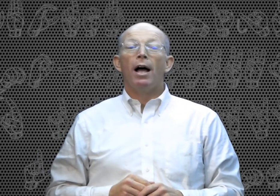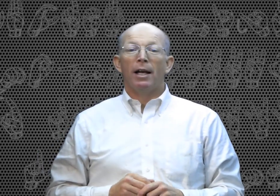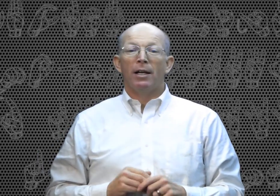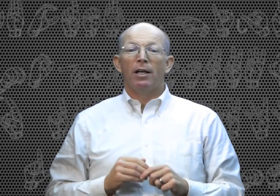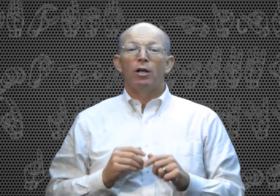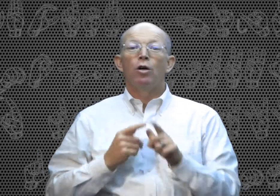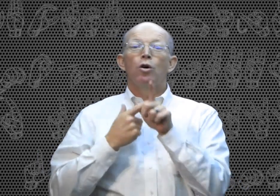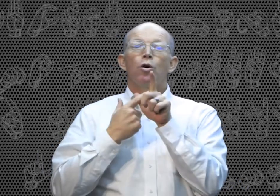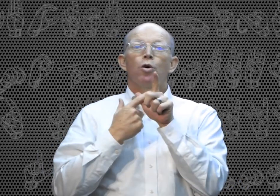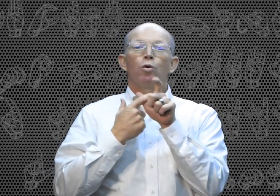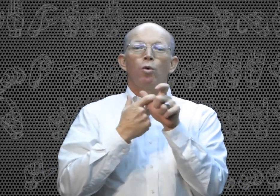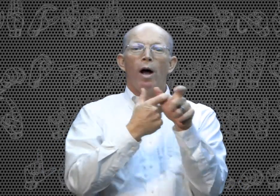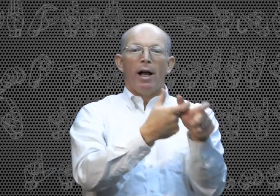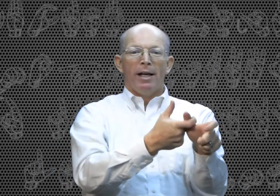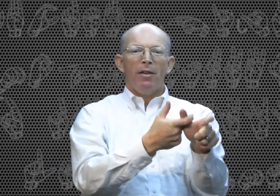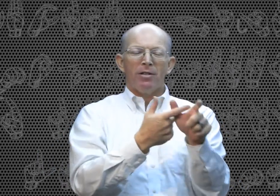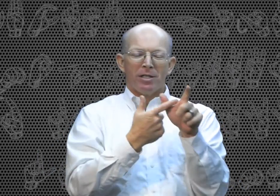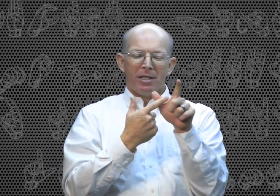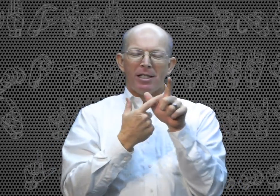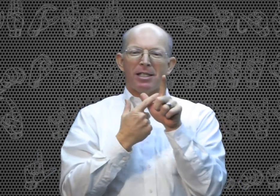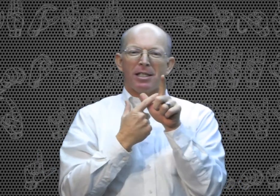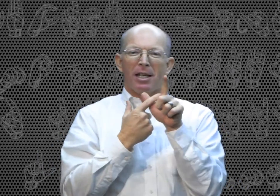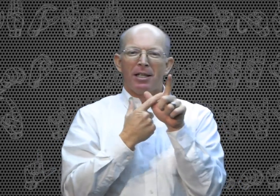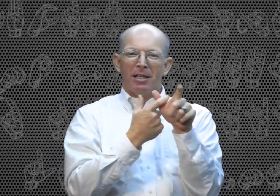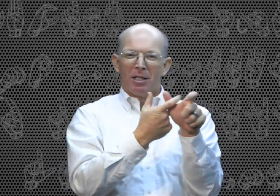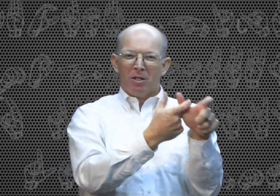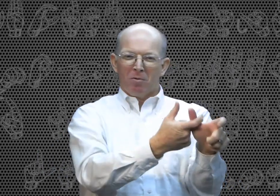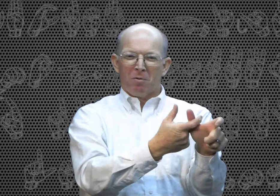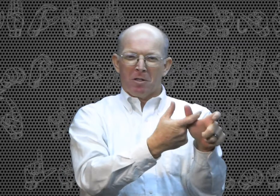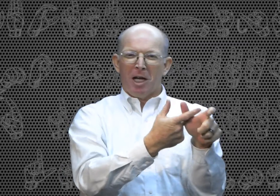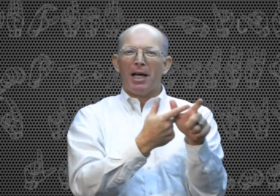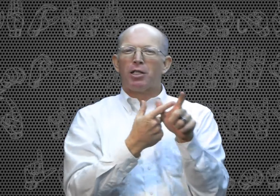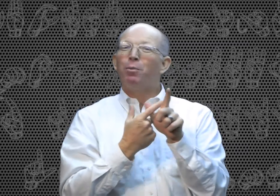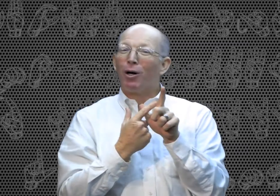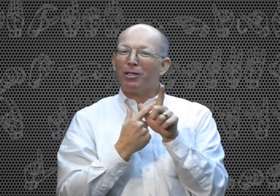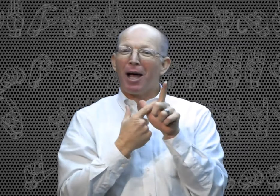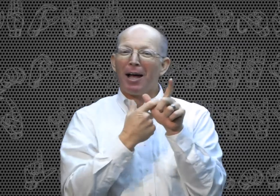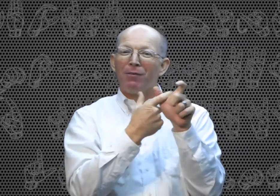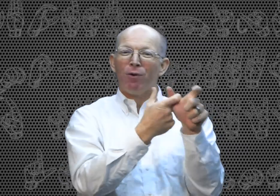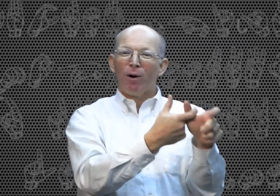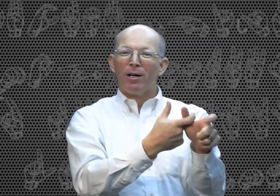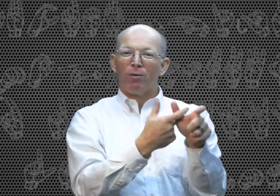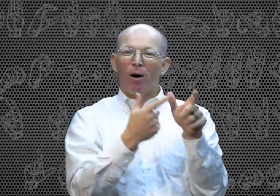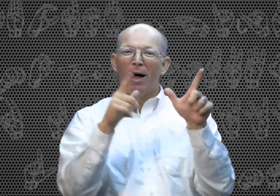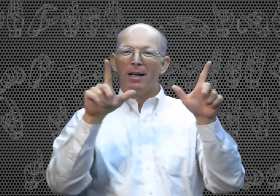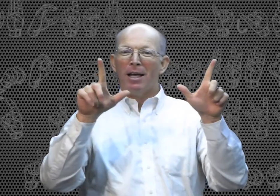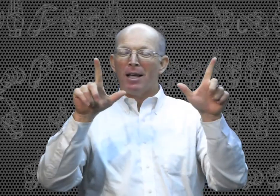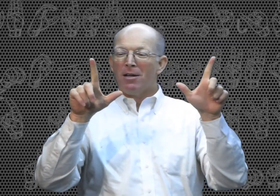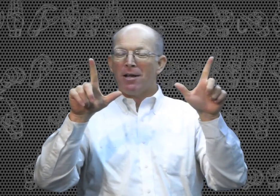RUN RUN - Now there's--this is the text-book sign for RUN.